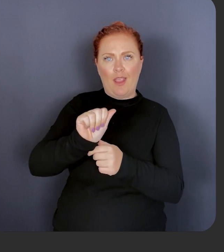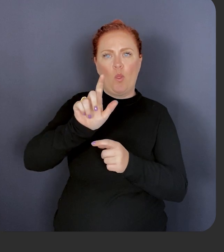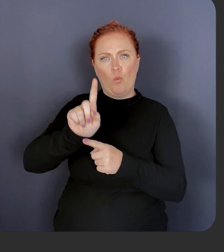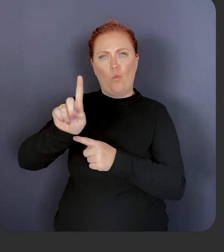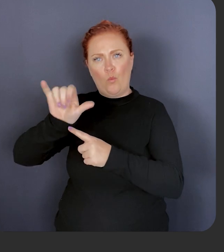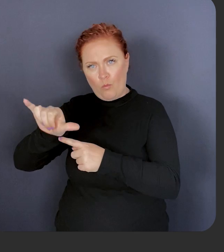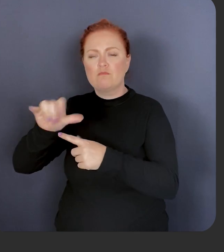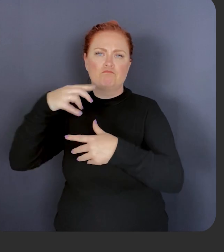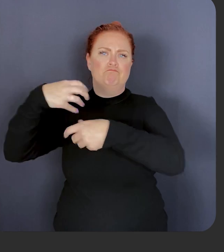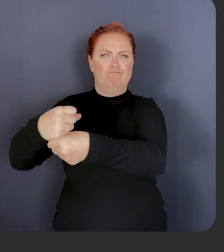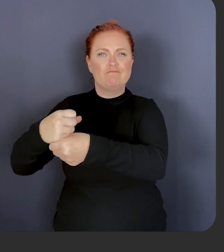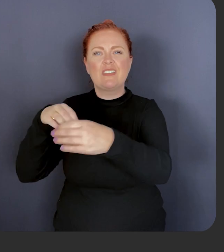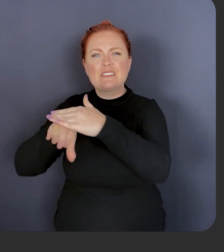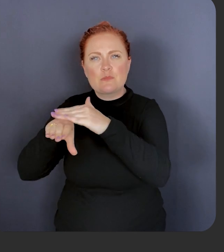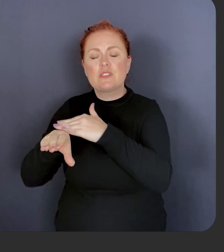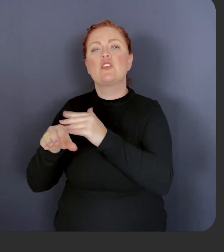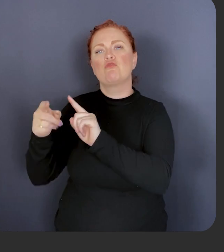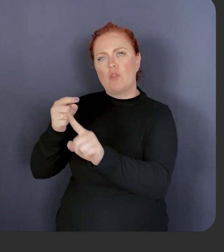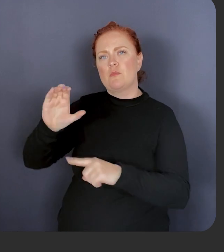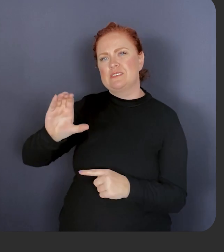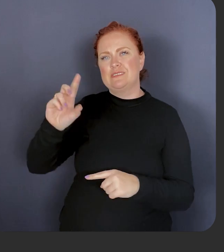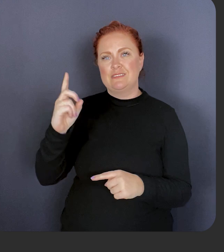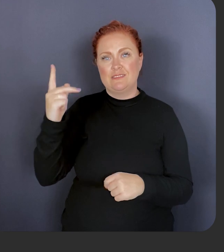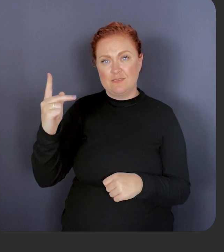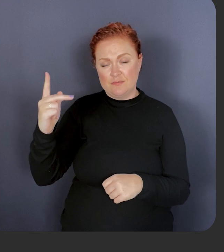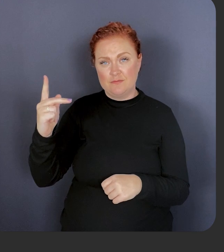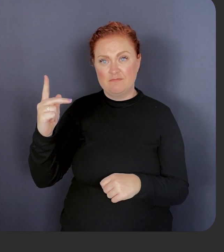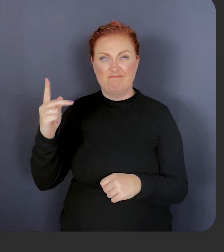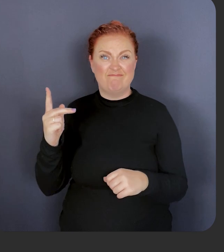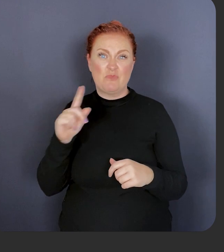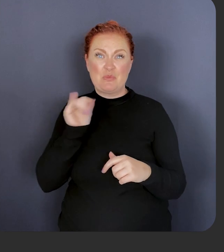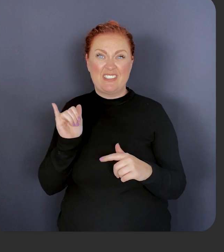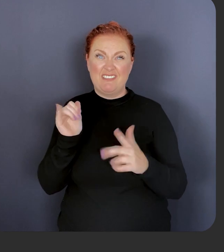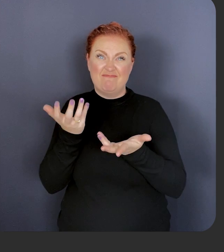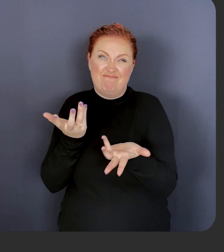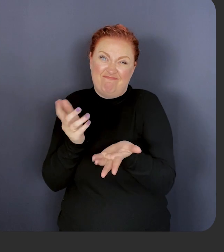from the import in the CDK. And really, that's about it.